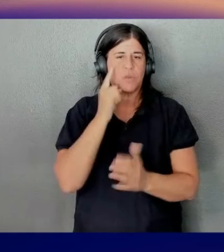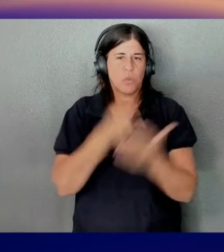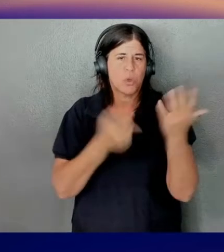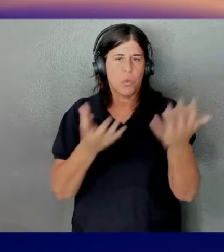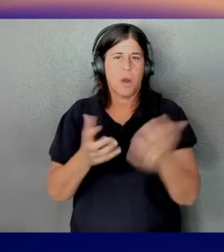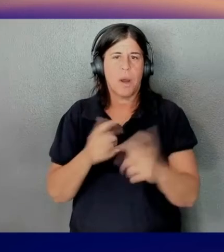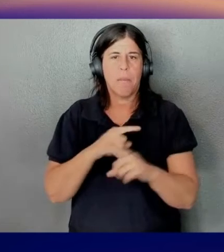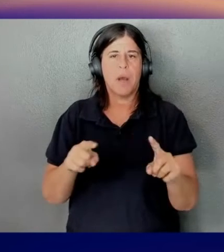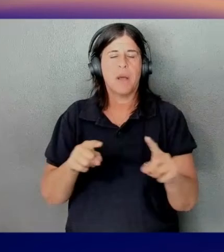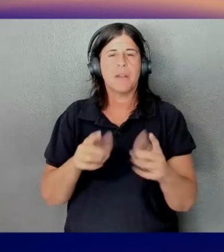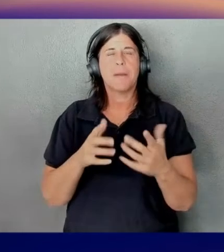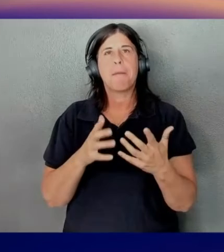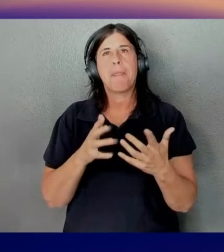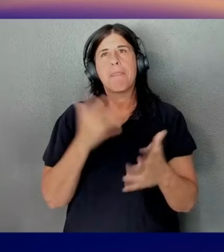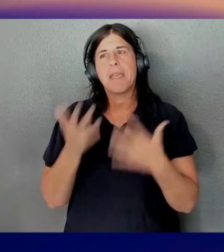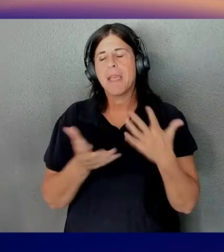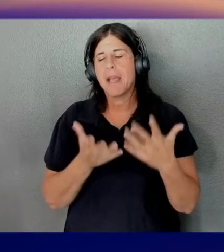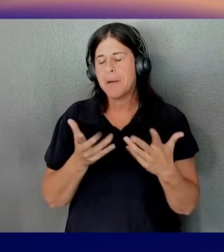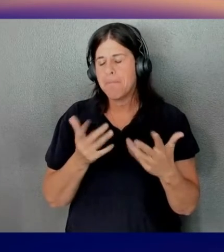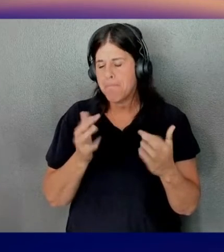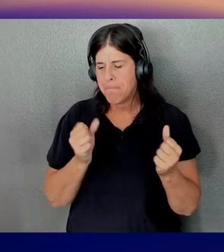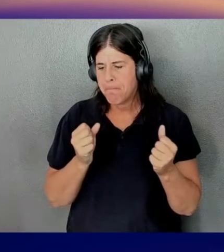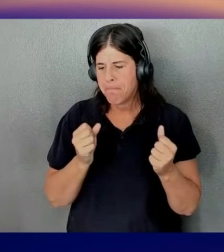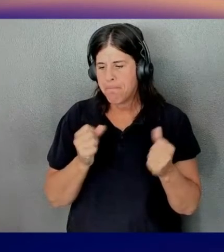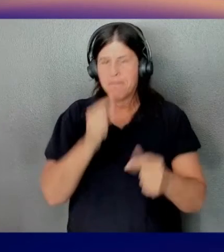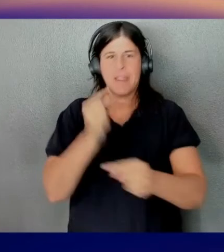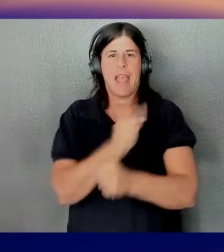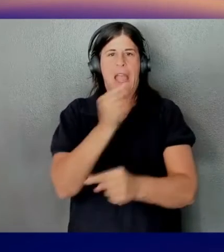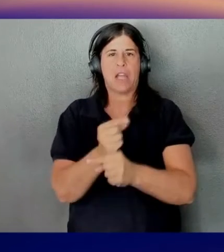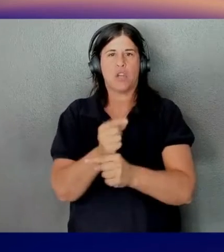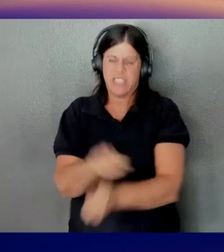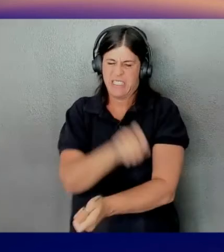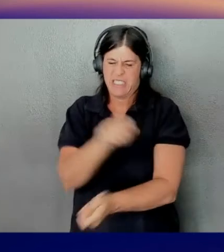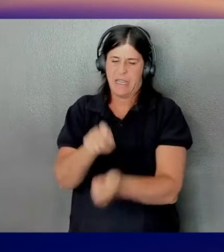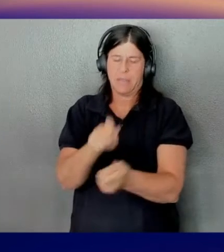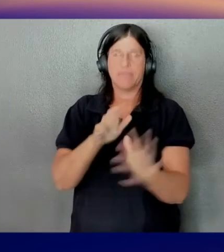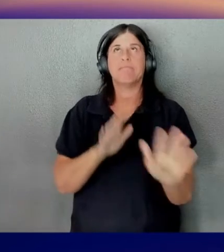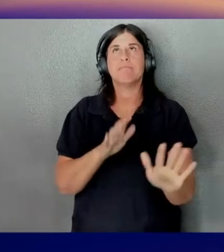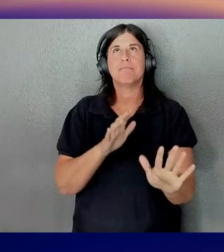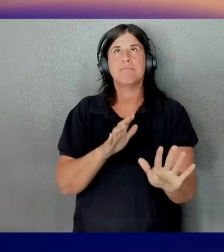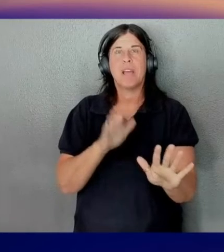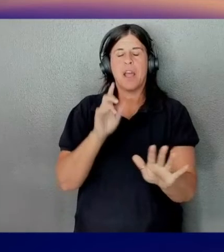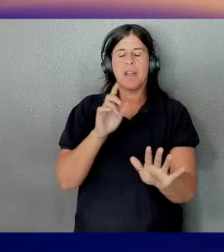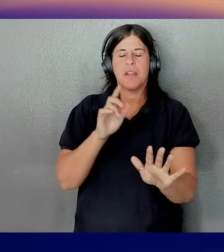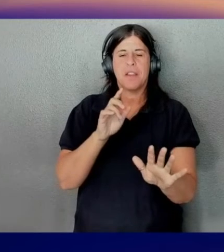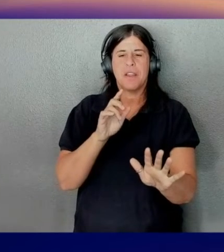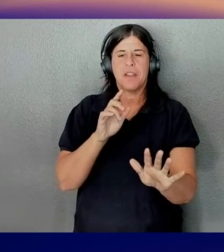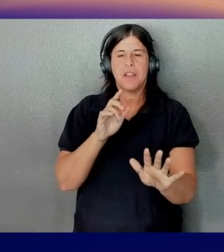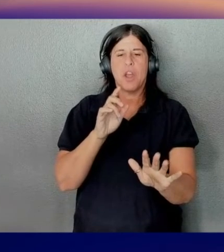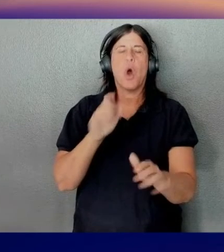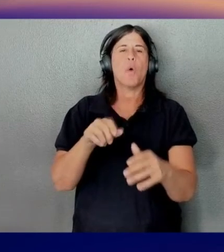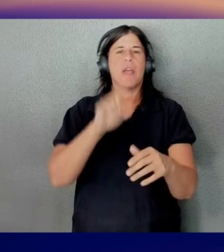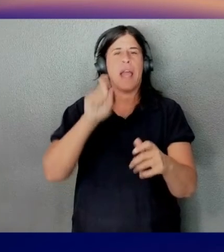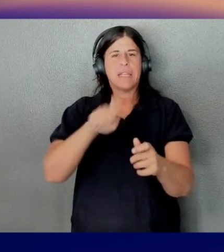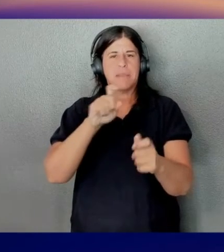whether the accuracy has to be exactly no up to precision level or you can sacrifice a bit on the, on the accuracy.